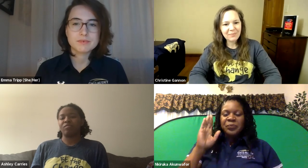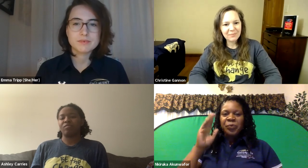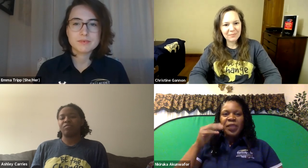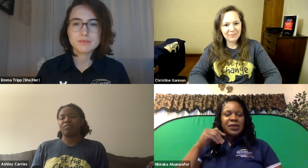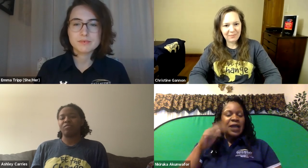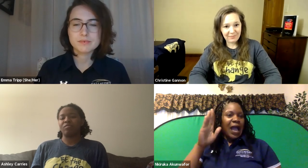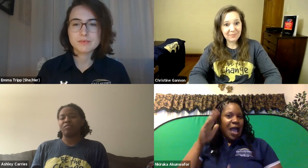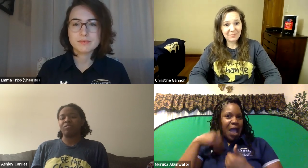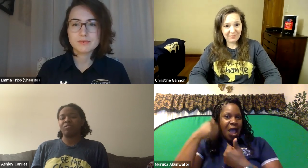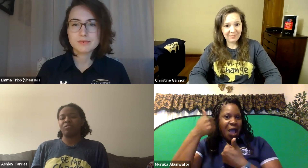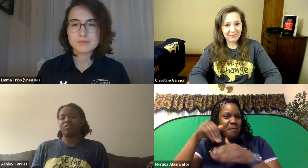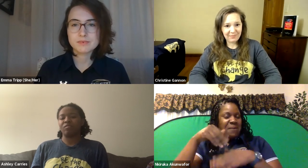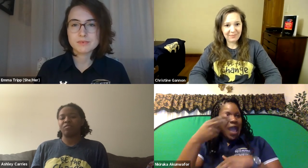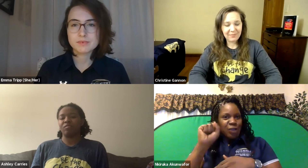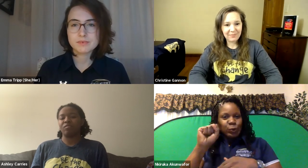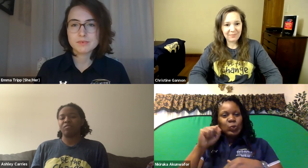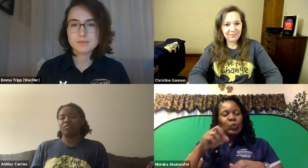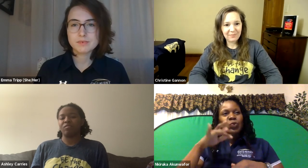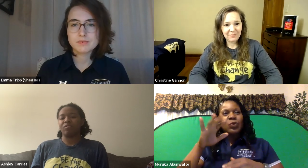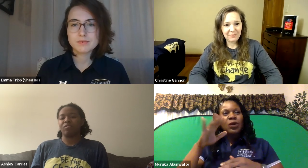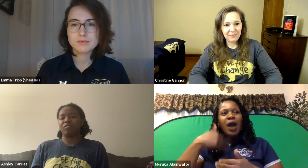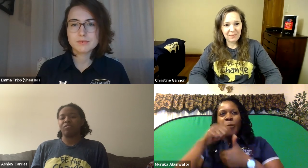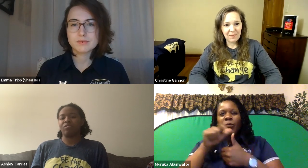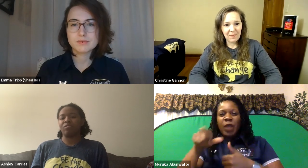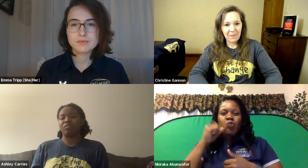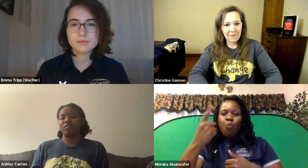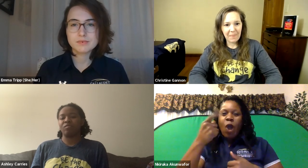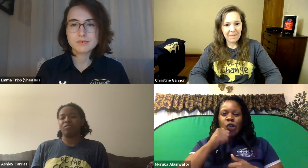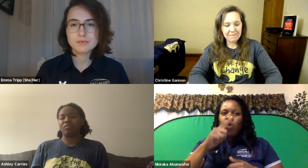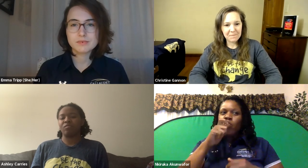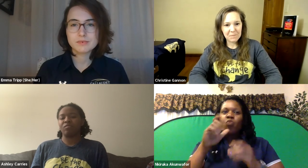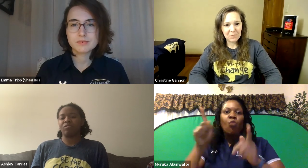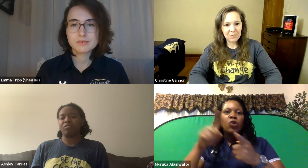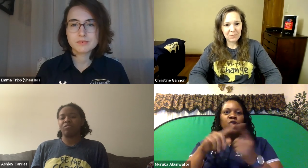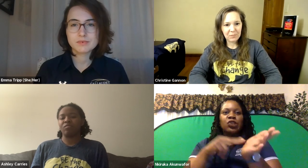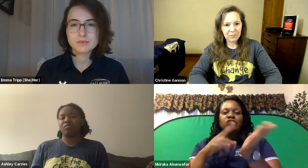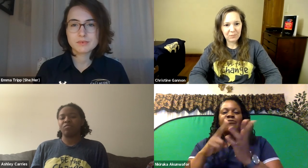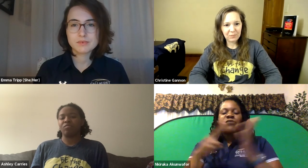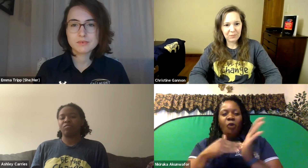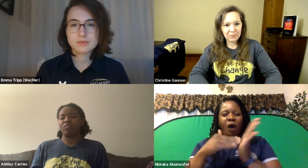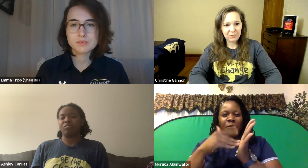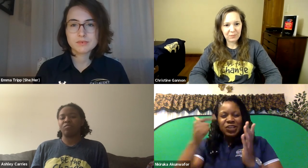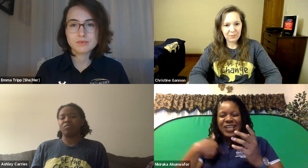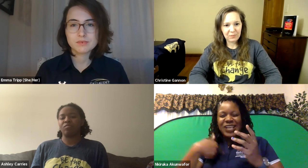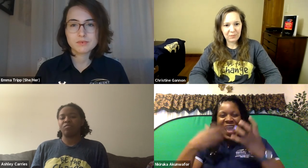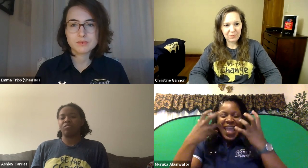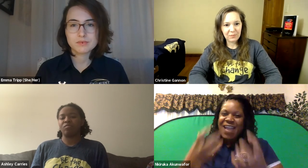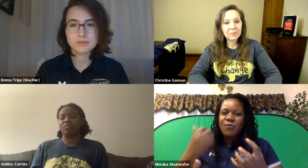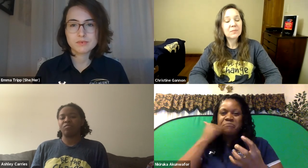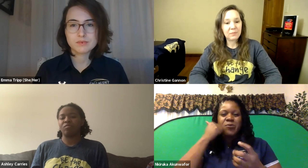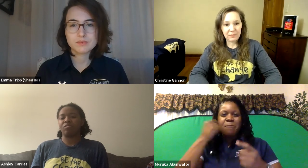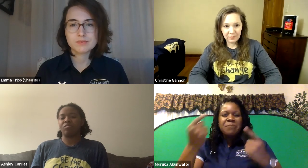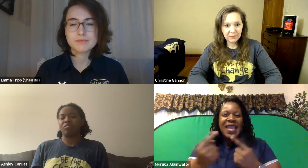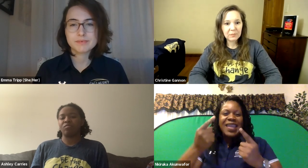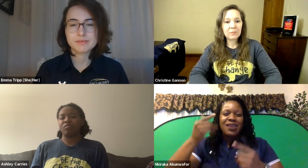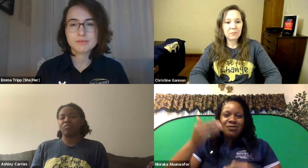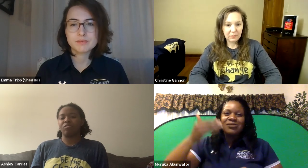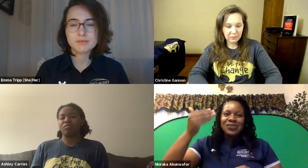I remember in high school, there was one girl who had to go to the nurse very often because she had very heavy periods.